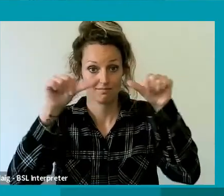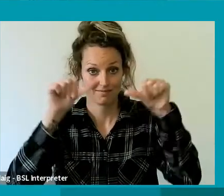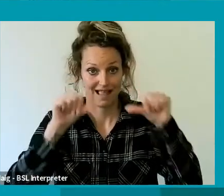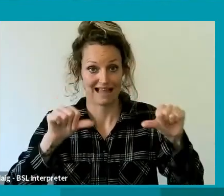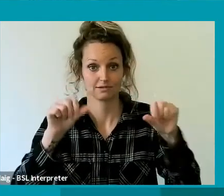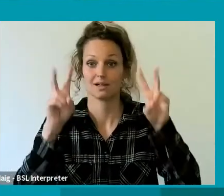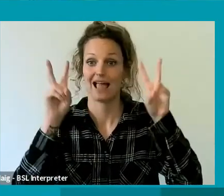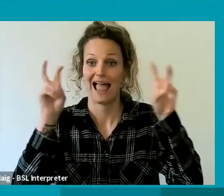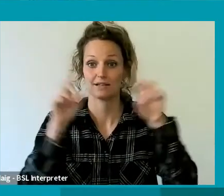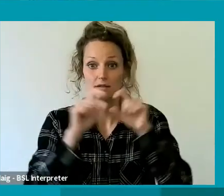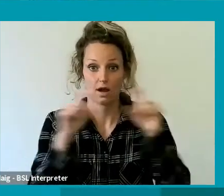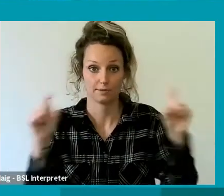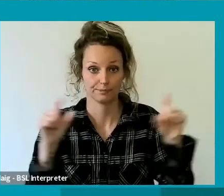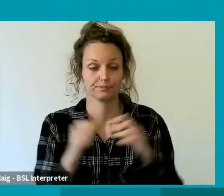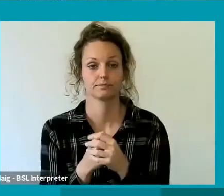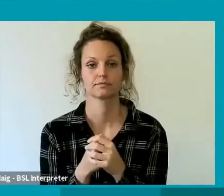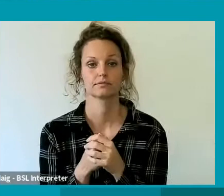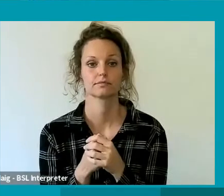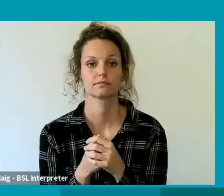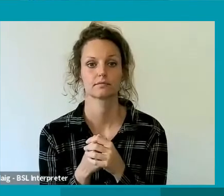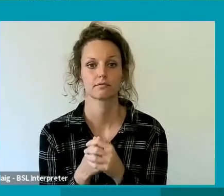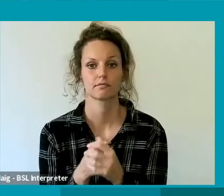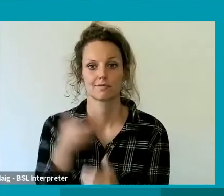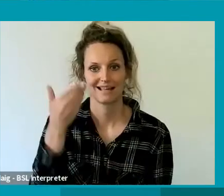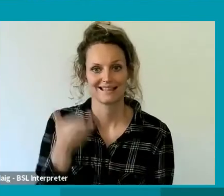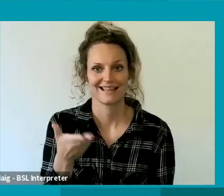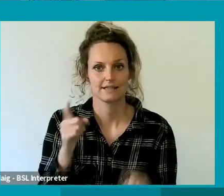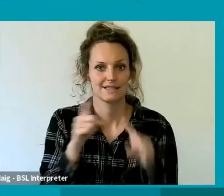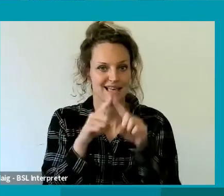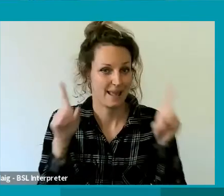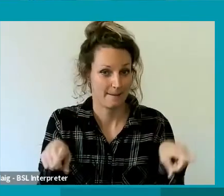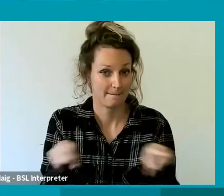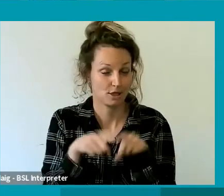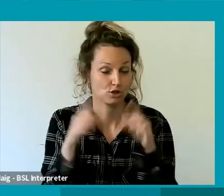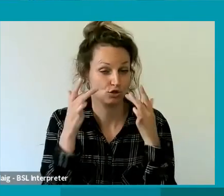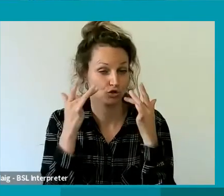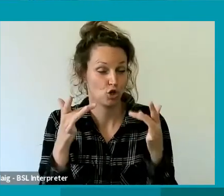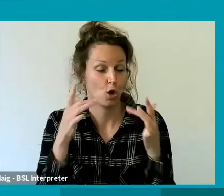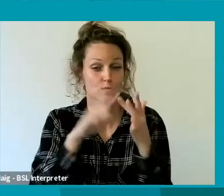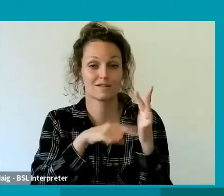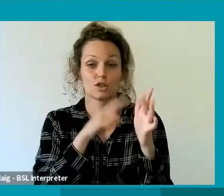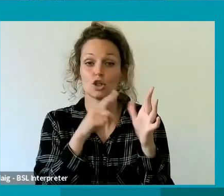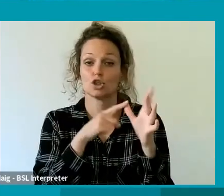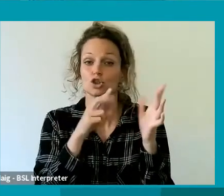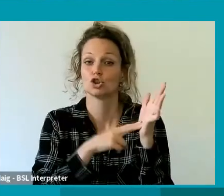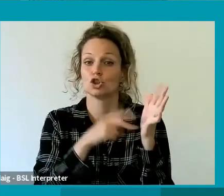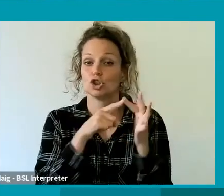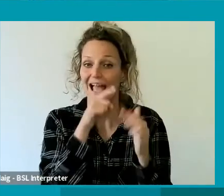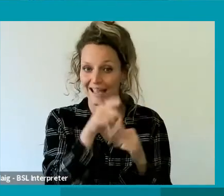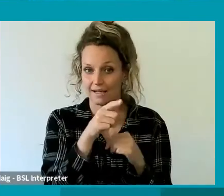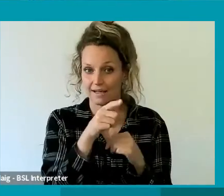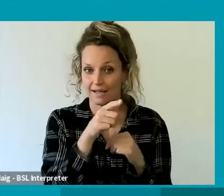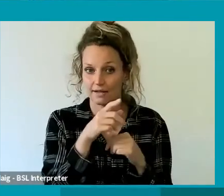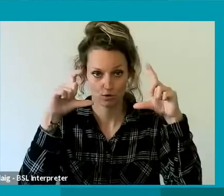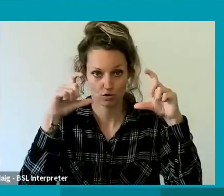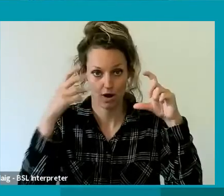Hatton and this image shows Jane A photograph of Jane with a background.